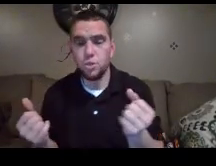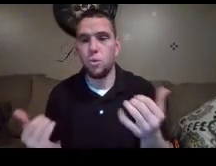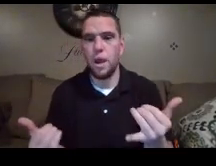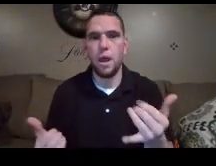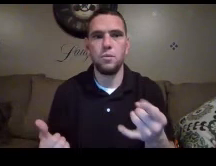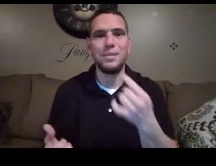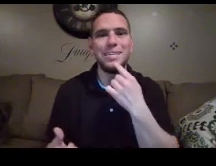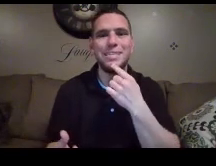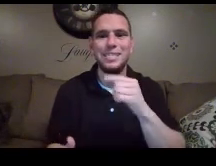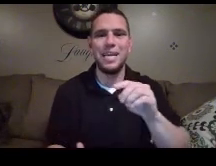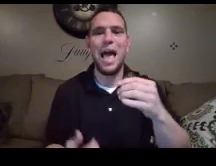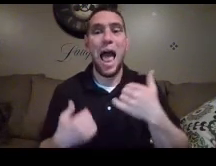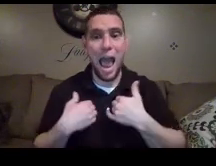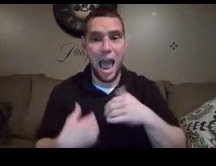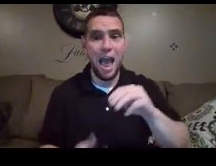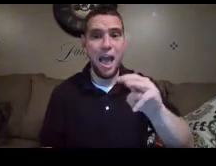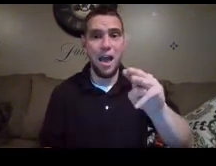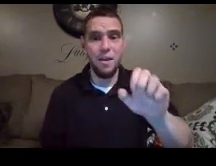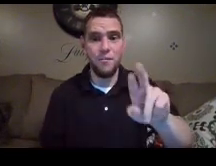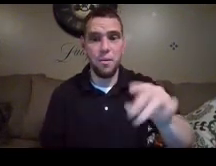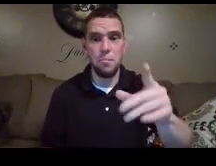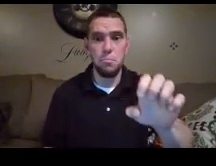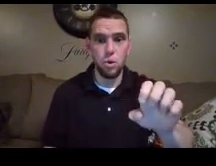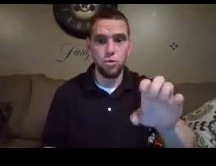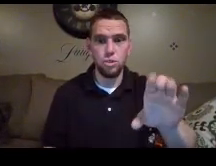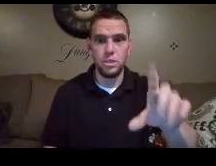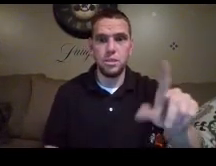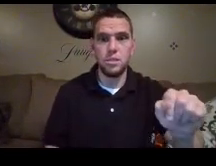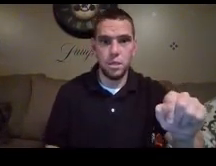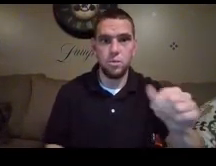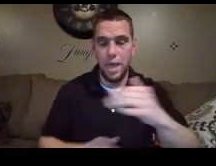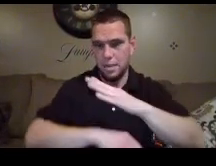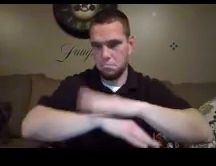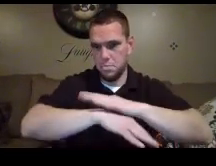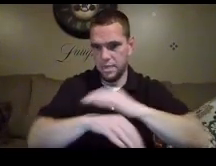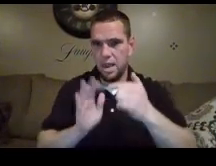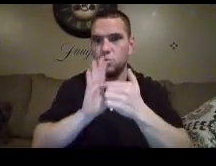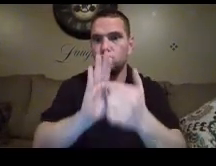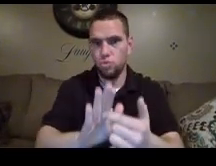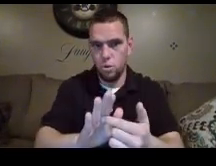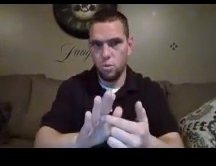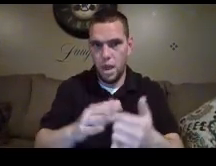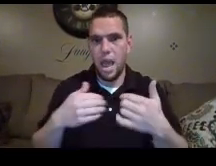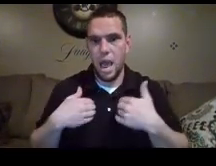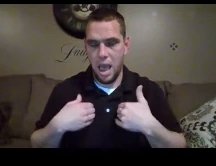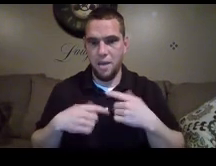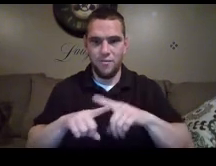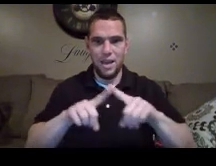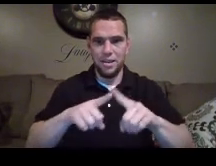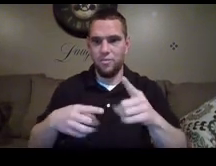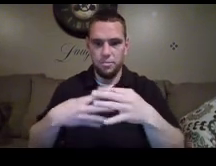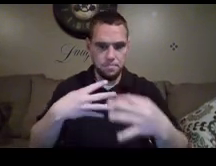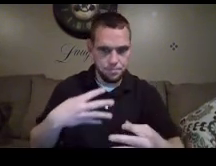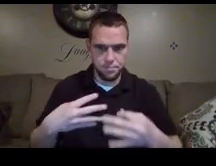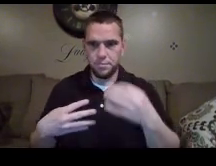Now this table shows us strategies that employers have used for